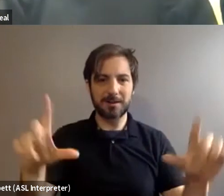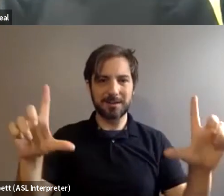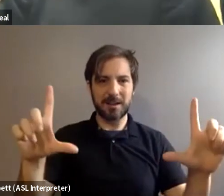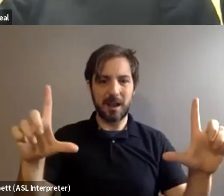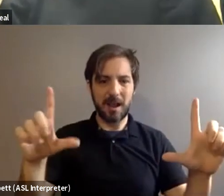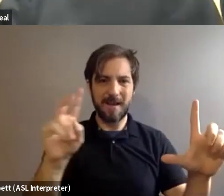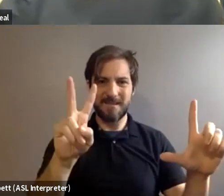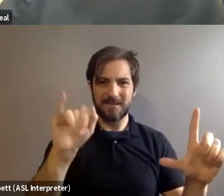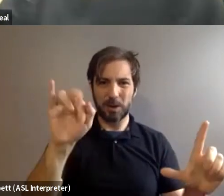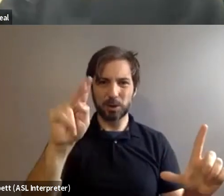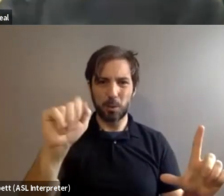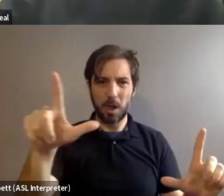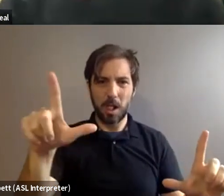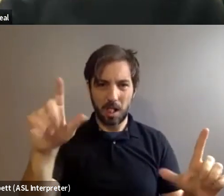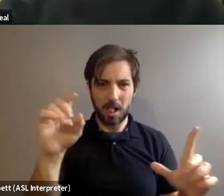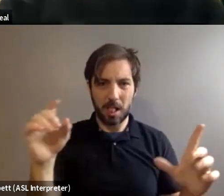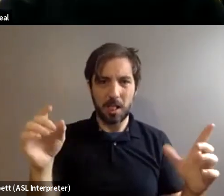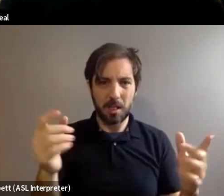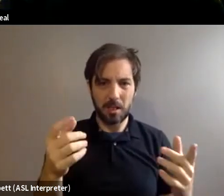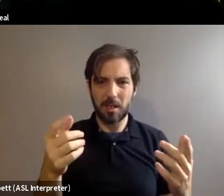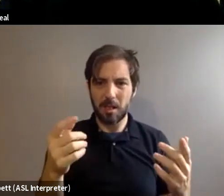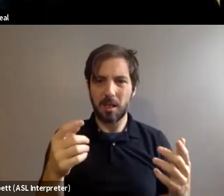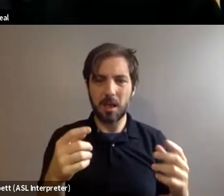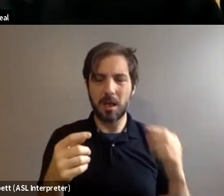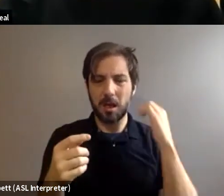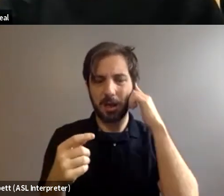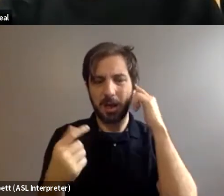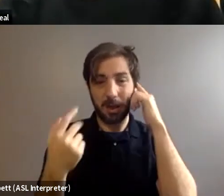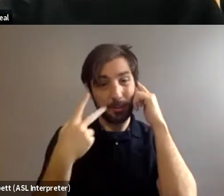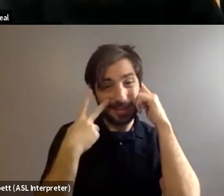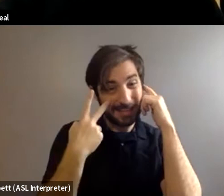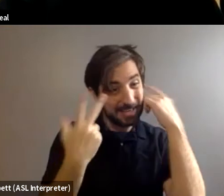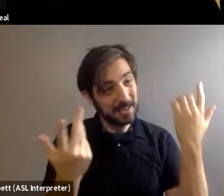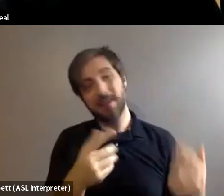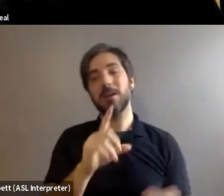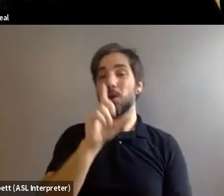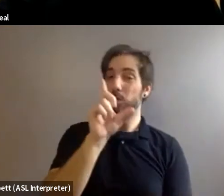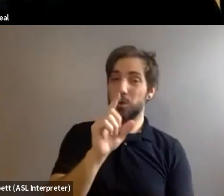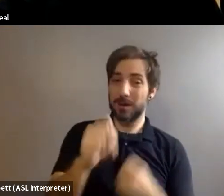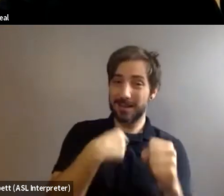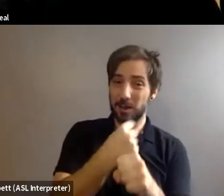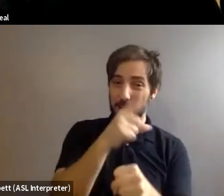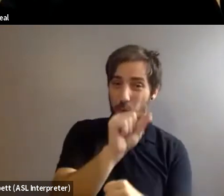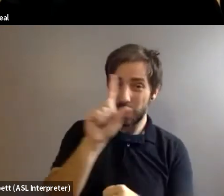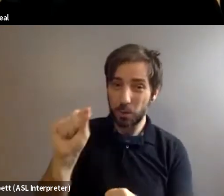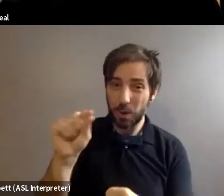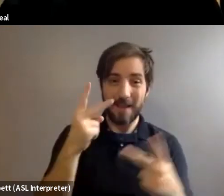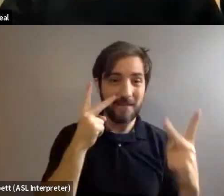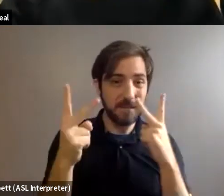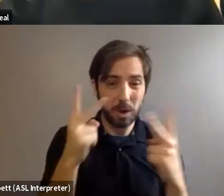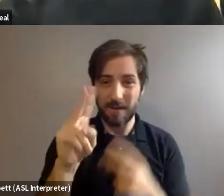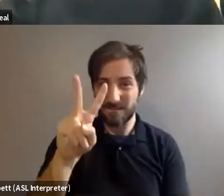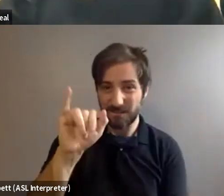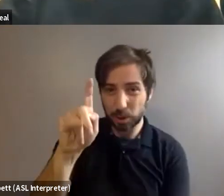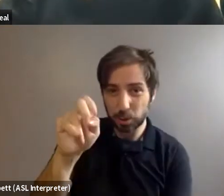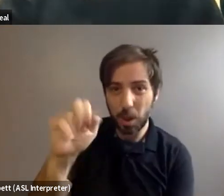2020 you know the the virtual productions and performances um they've improved as people